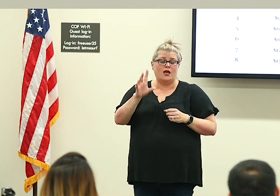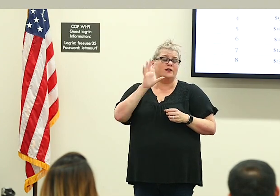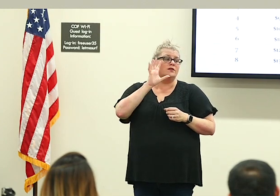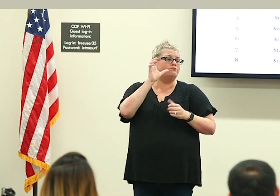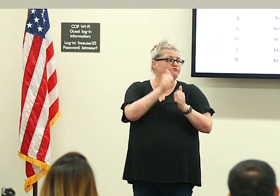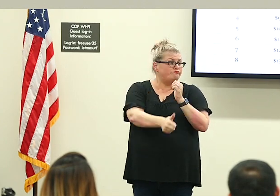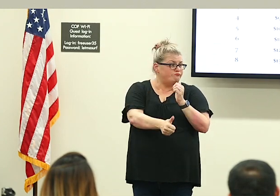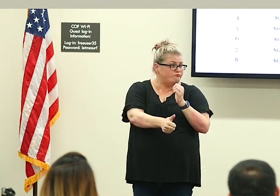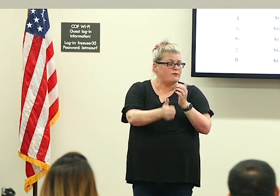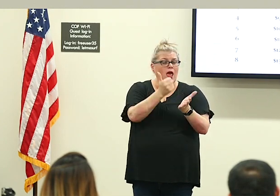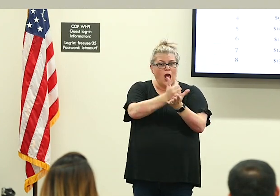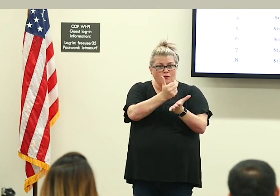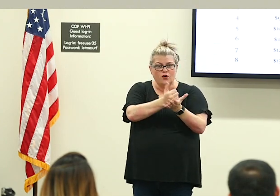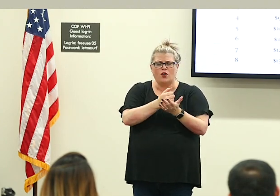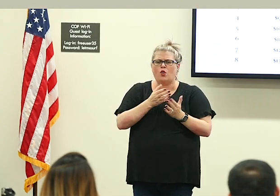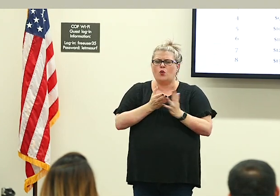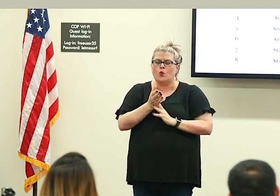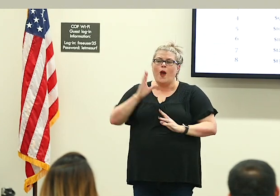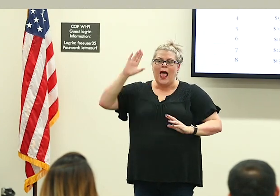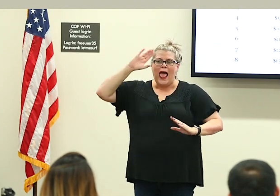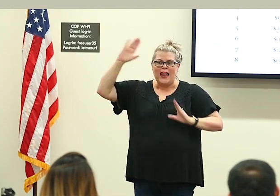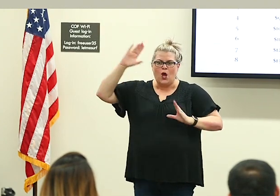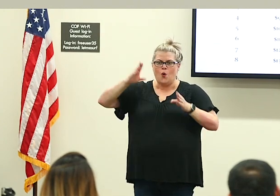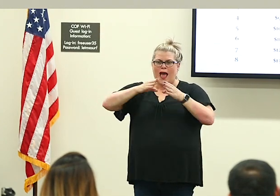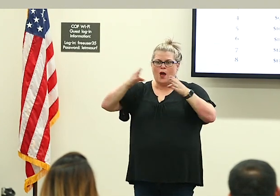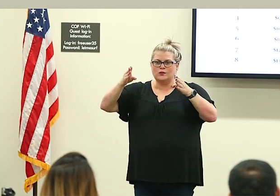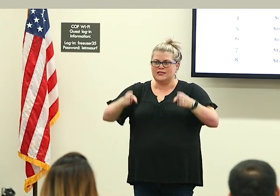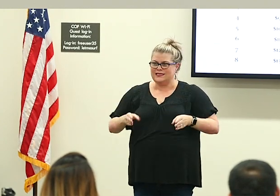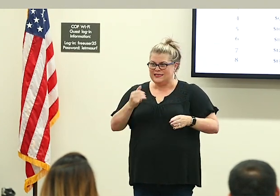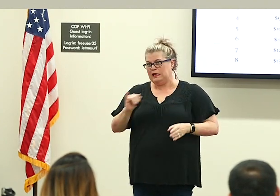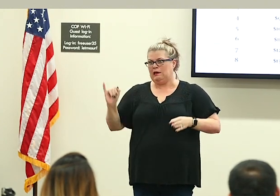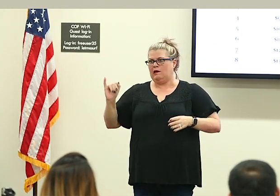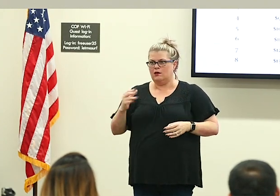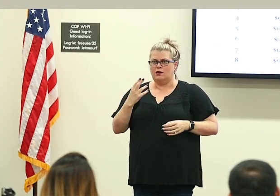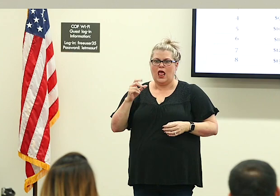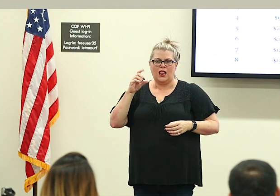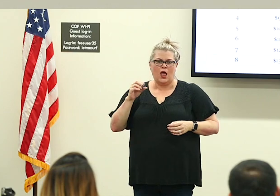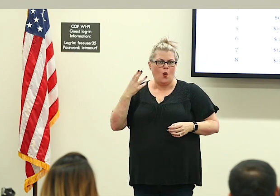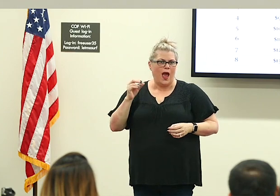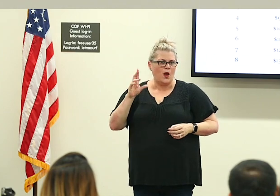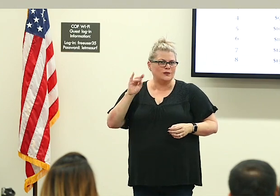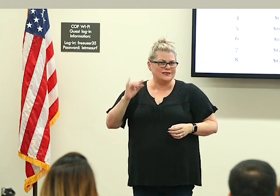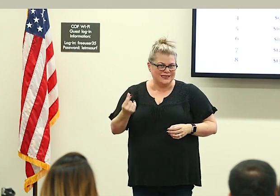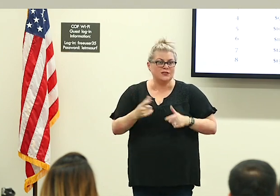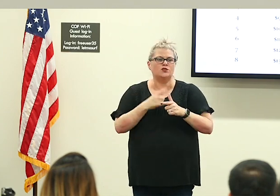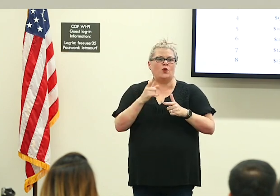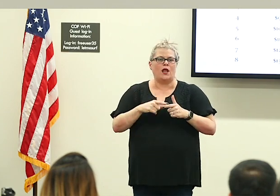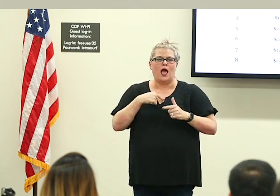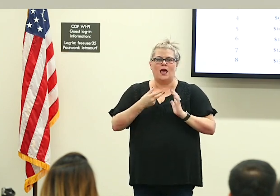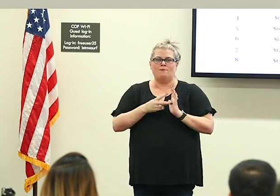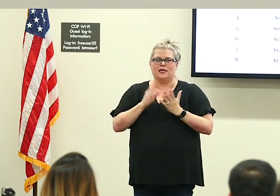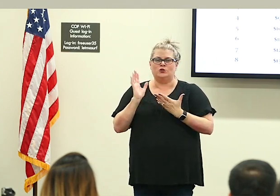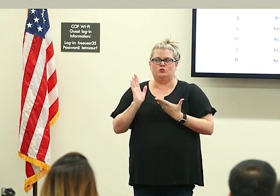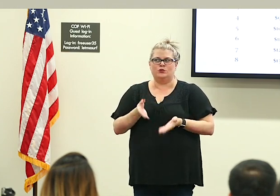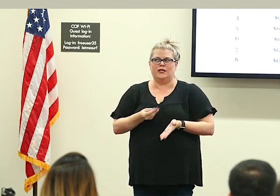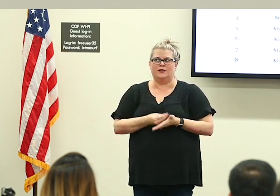So that's definitely something you wanna look at. It can be up to, I think, $100,000 or $150,000. I meant to bring materials, but I forgot.